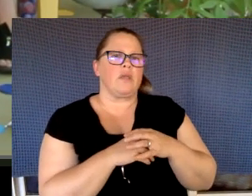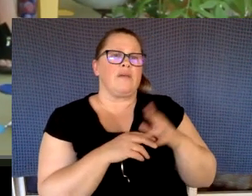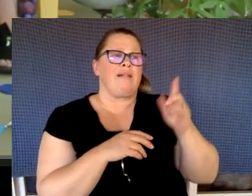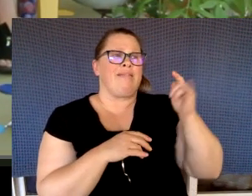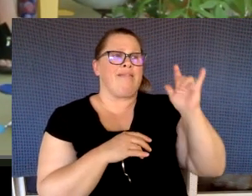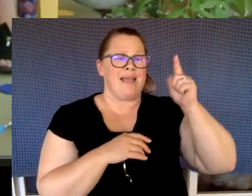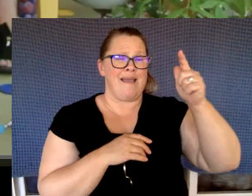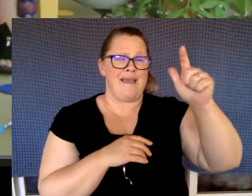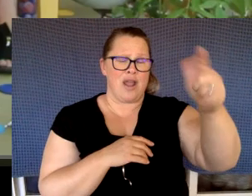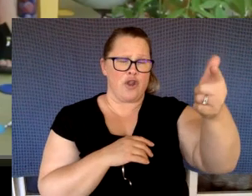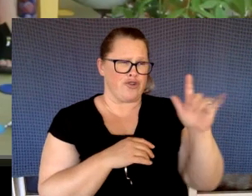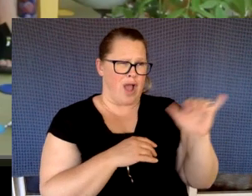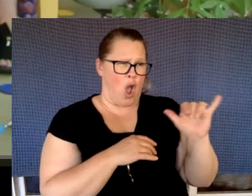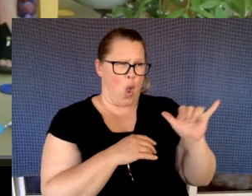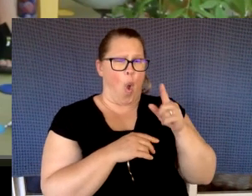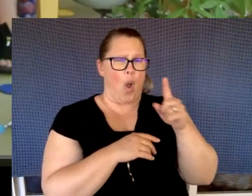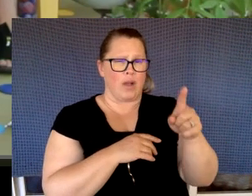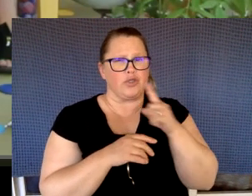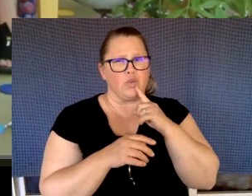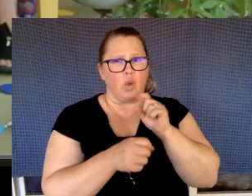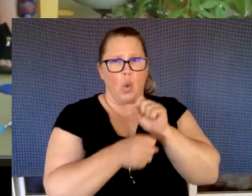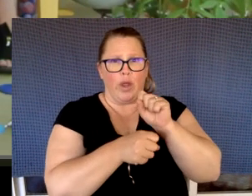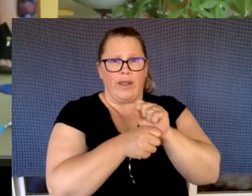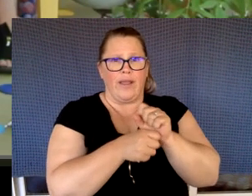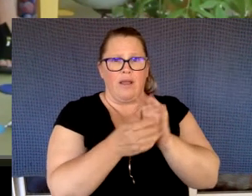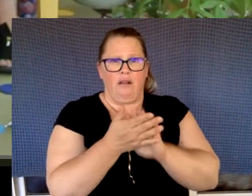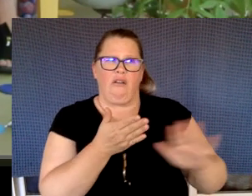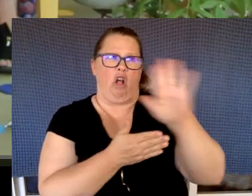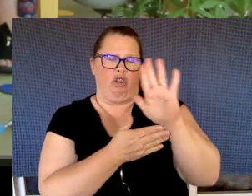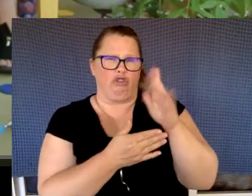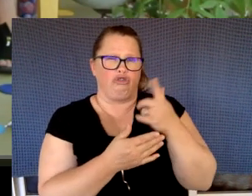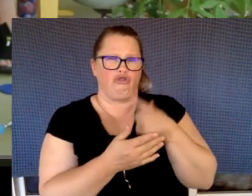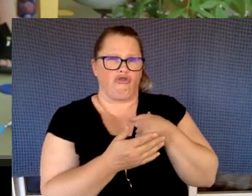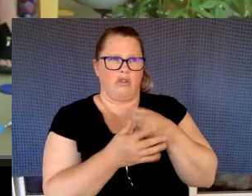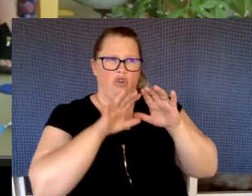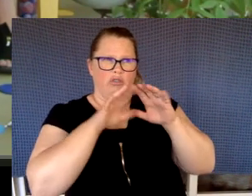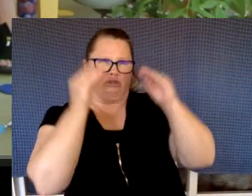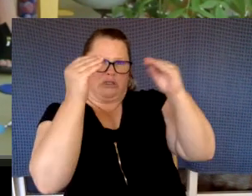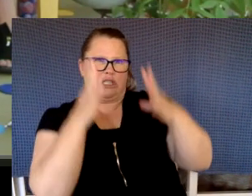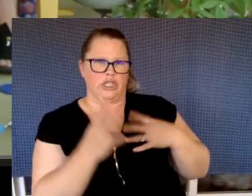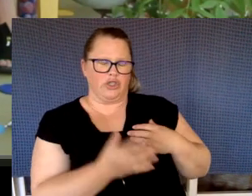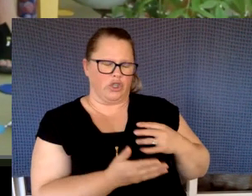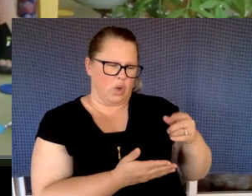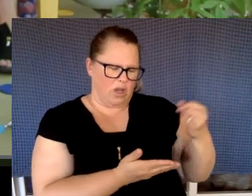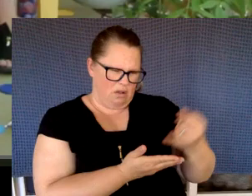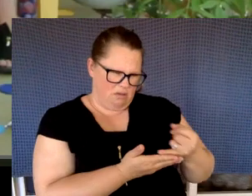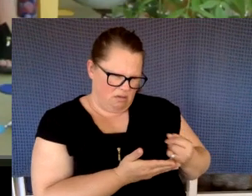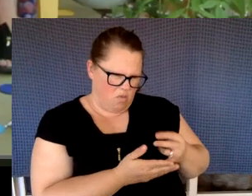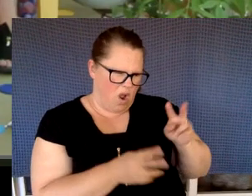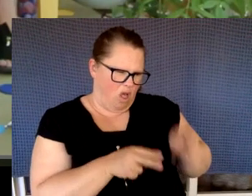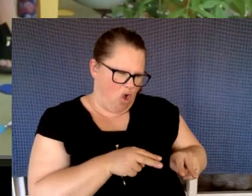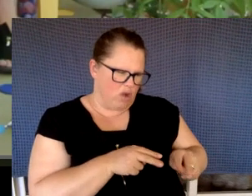in art school, her teachers disapproved of her work. And they demanded that Yayoi paint in the traditional